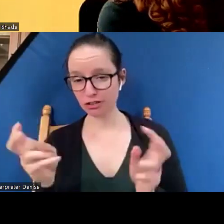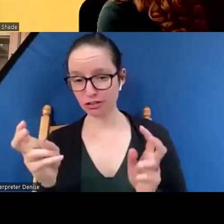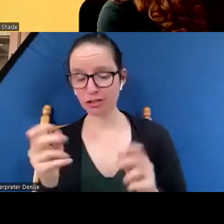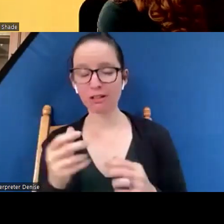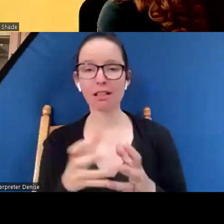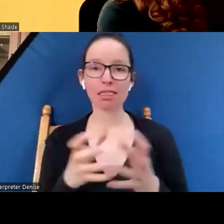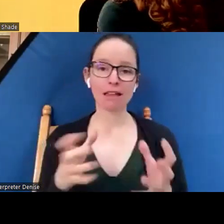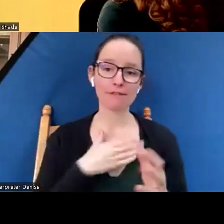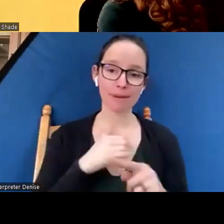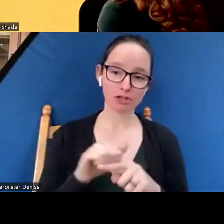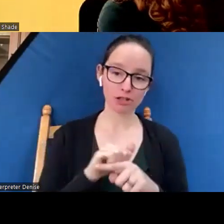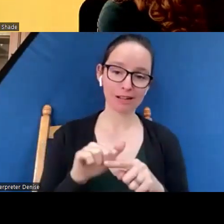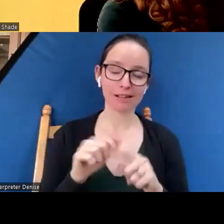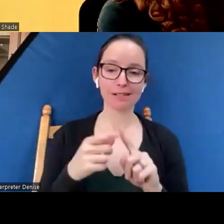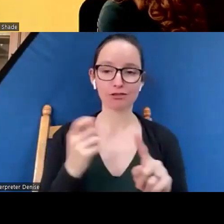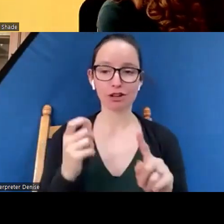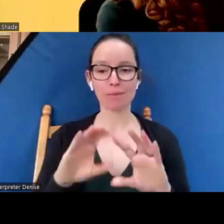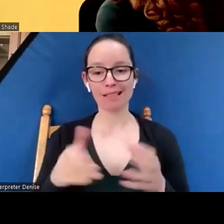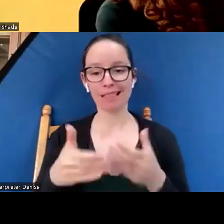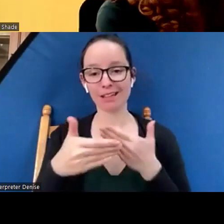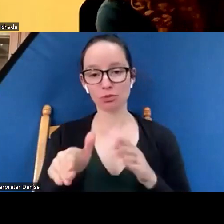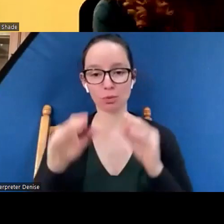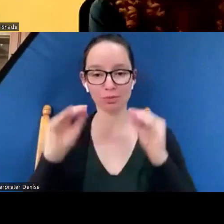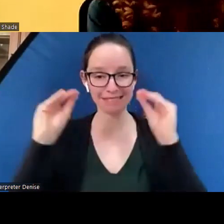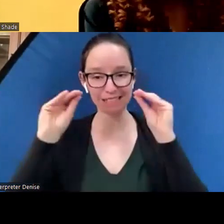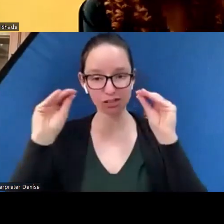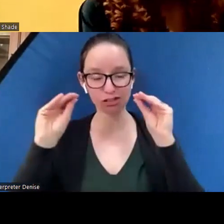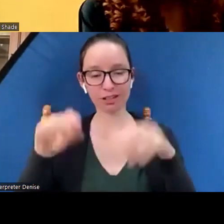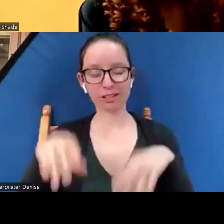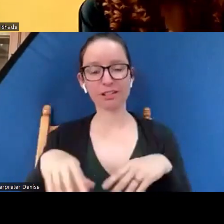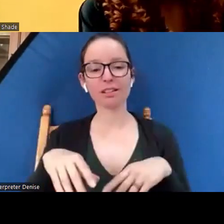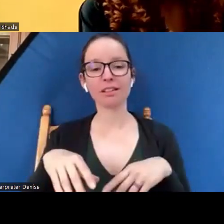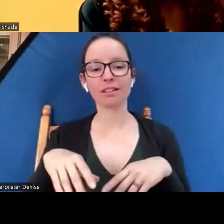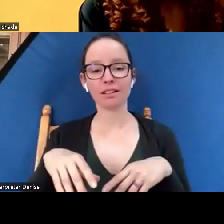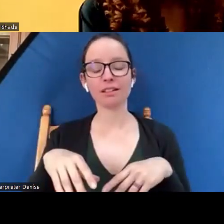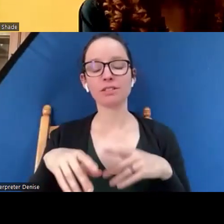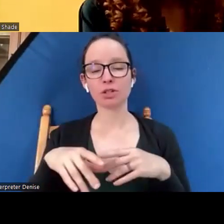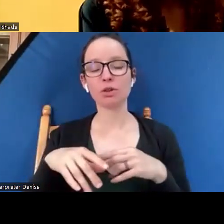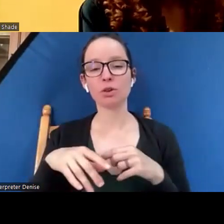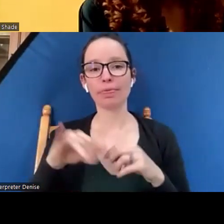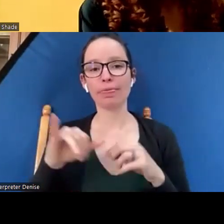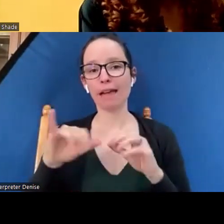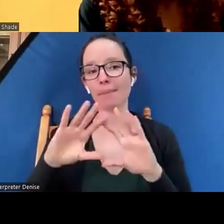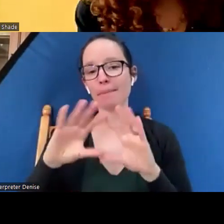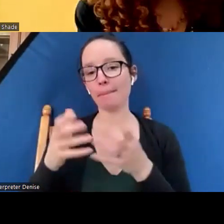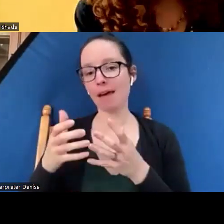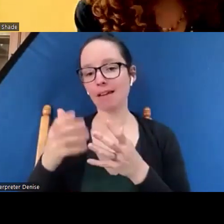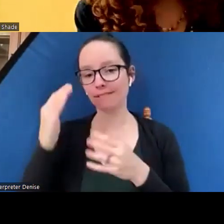And so Extension folks have that body of knowledge. Agriculture teachers have that body of knowledge.